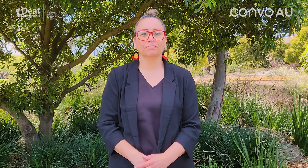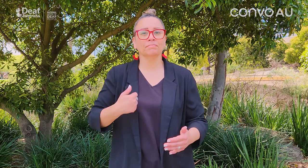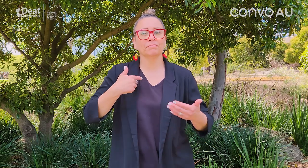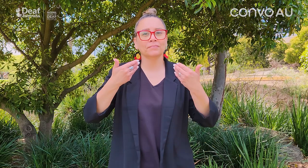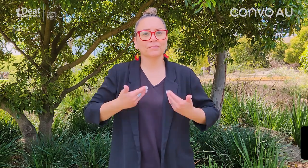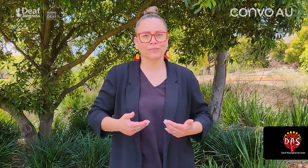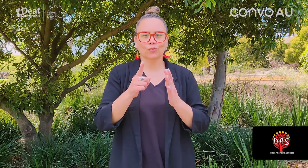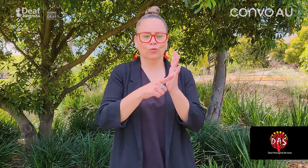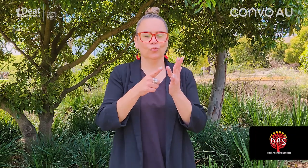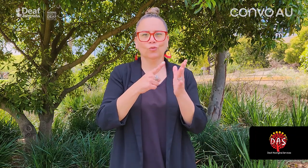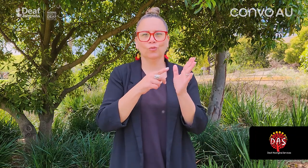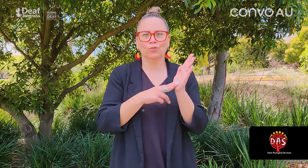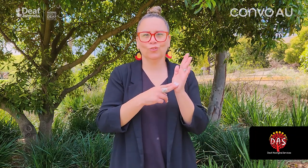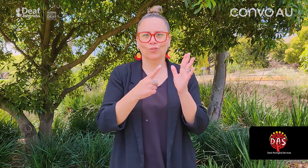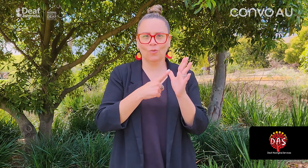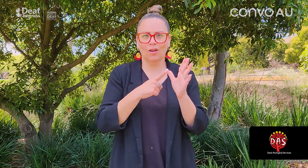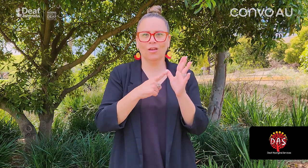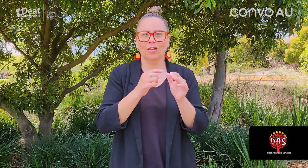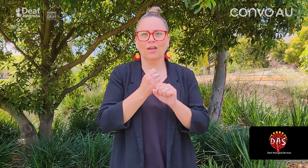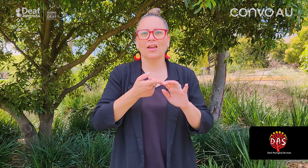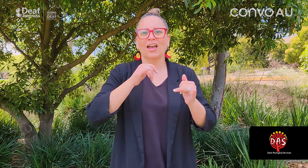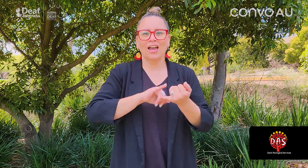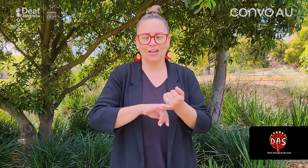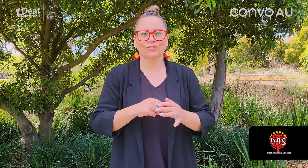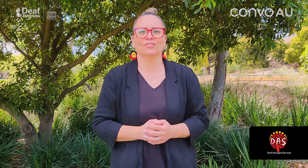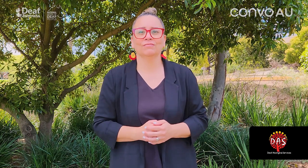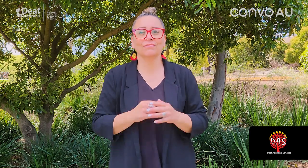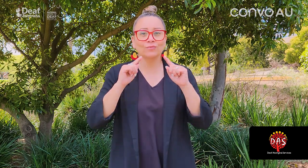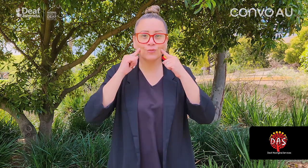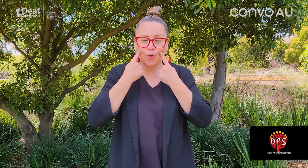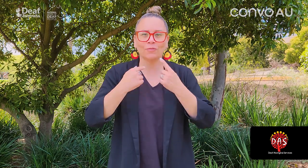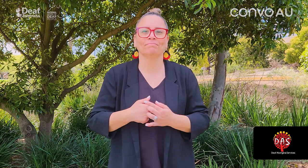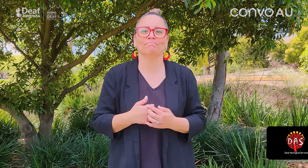I’m Joanna Agius